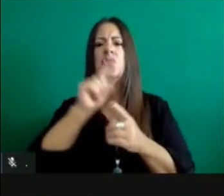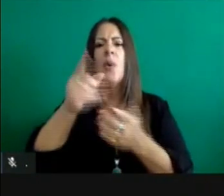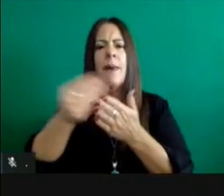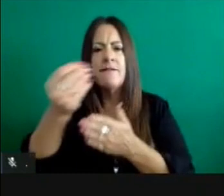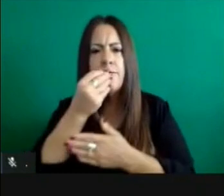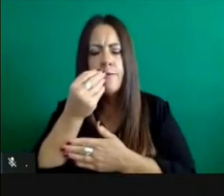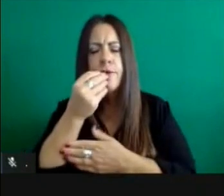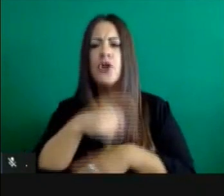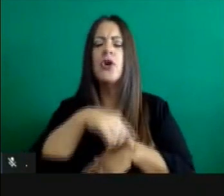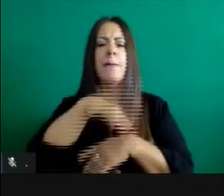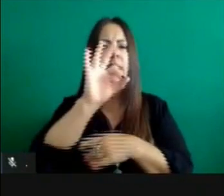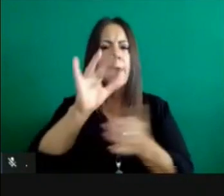VISITING THEIR PHYSICIANS'